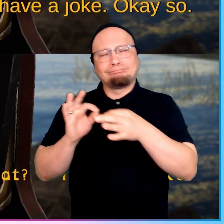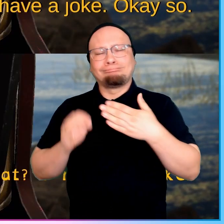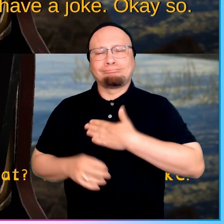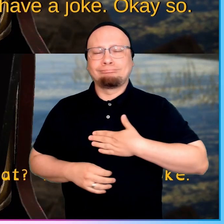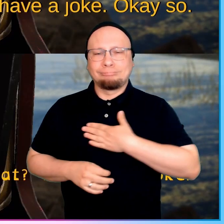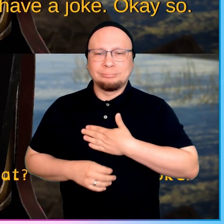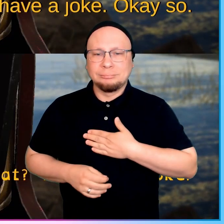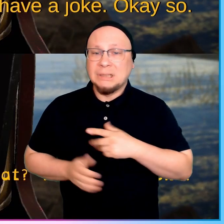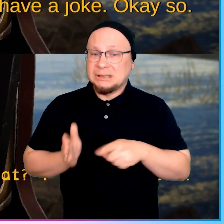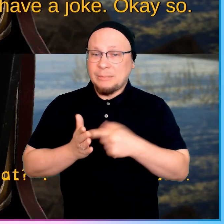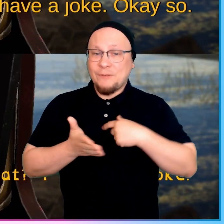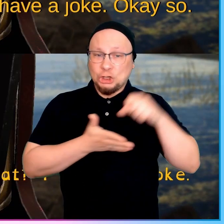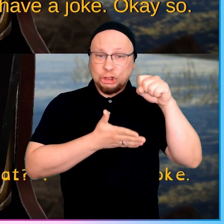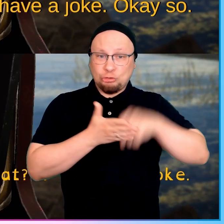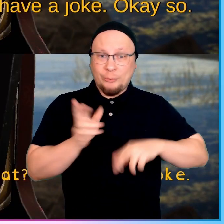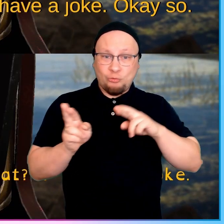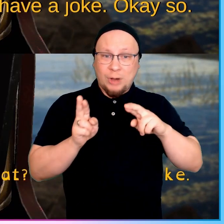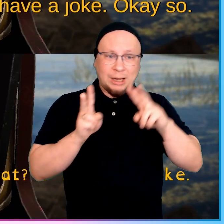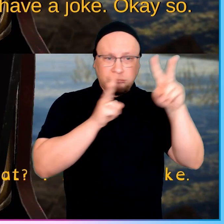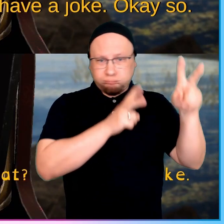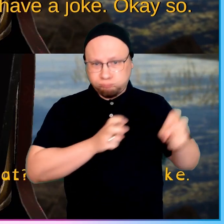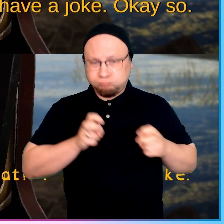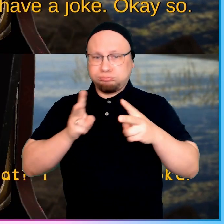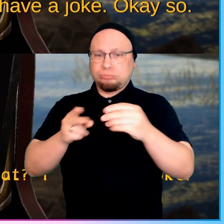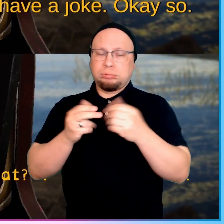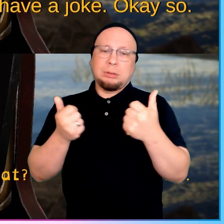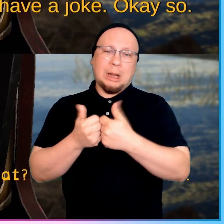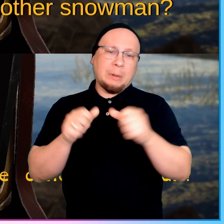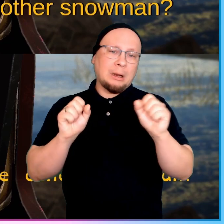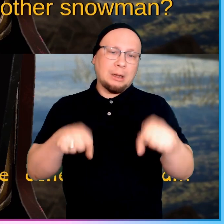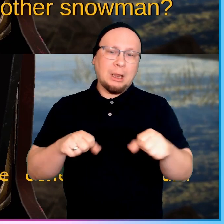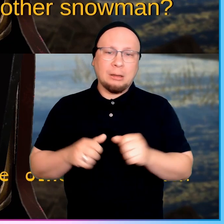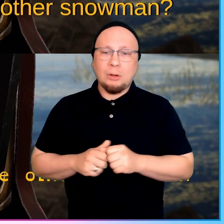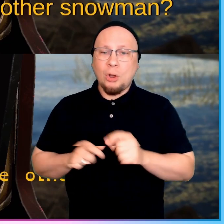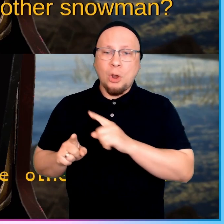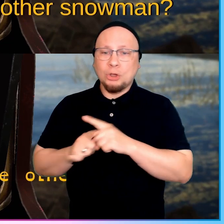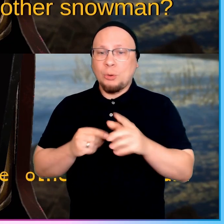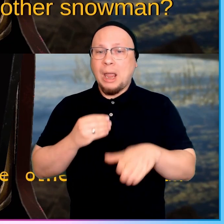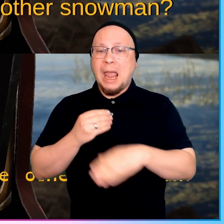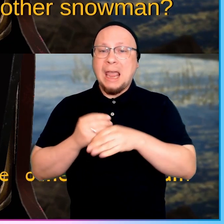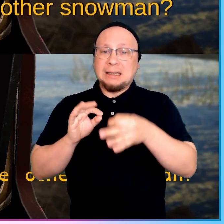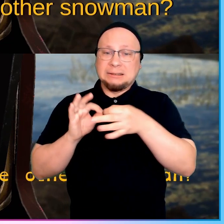script ready to go too. You can even go a step further and add subtitles for non dialogue sounds